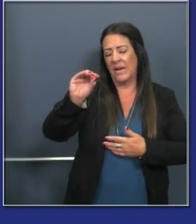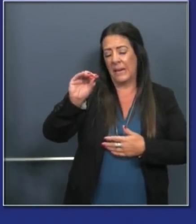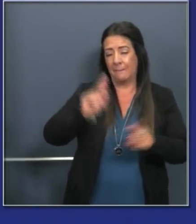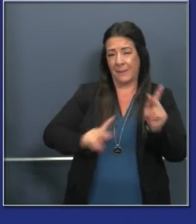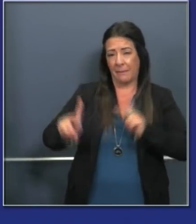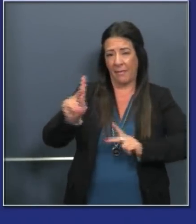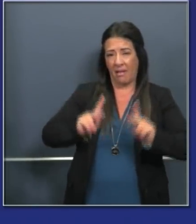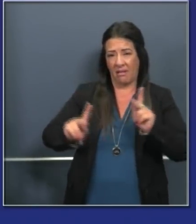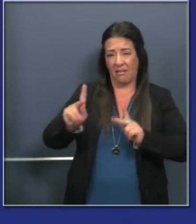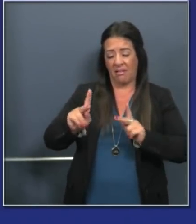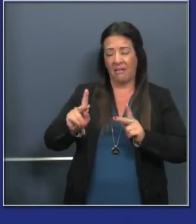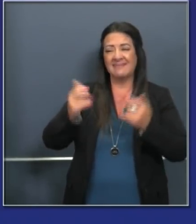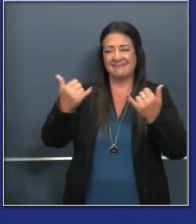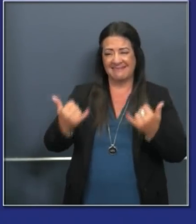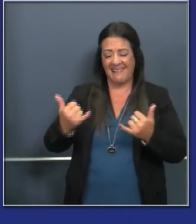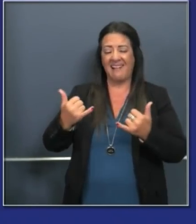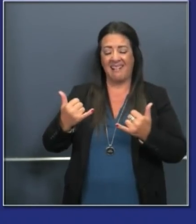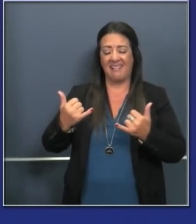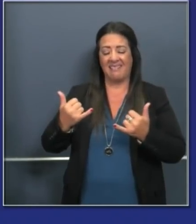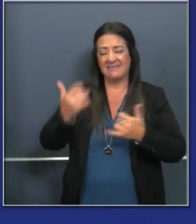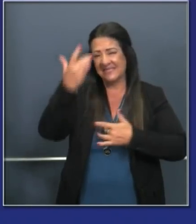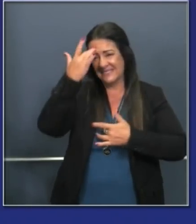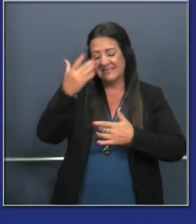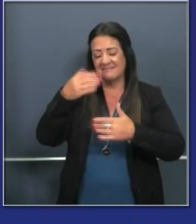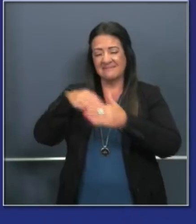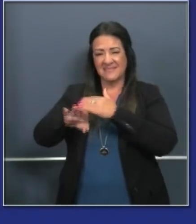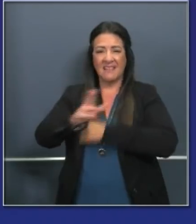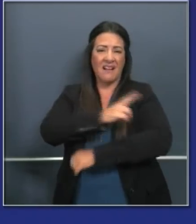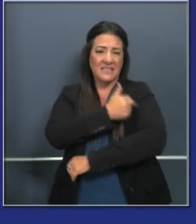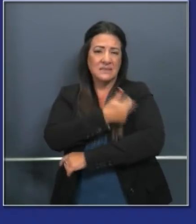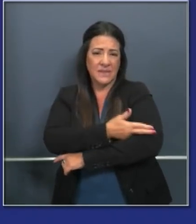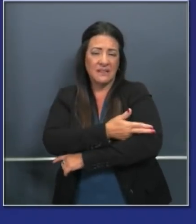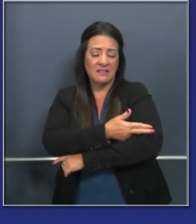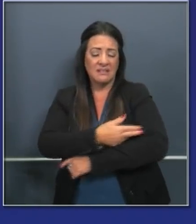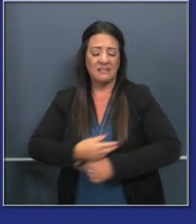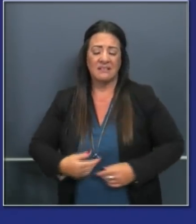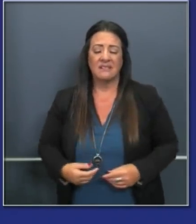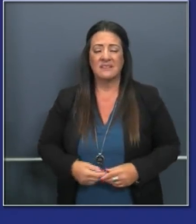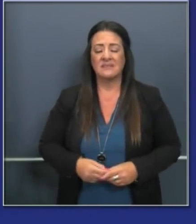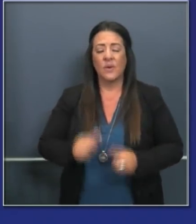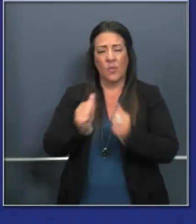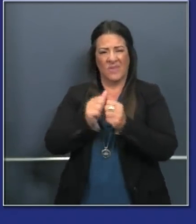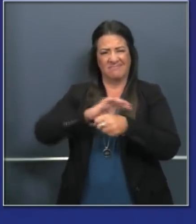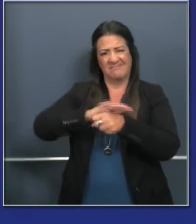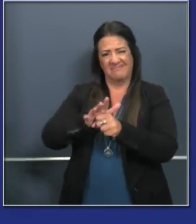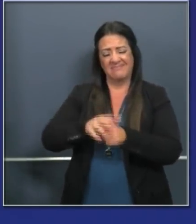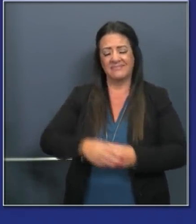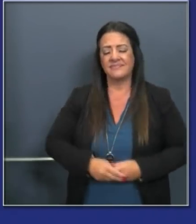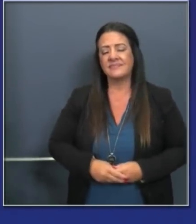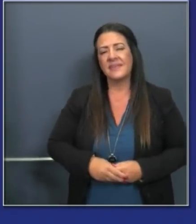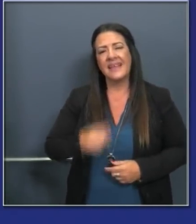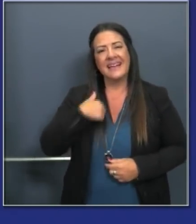HOSPITALIZATIONS OF THE LAST 14 DAYS. WE NOW HAVE 4,000 240 INDIVIDUALS THAT ARE